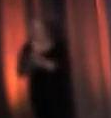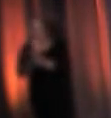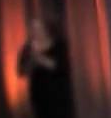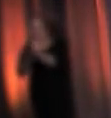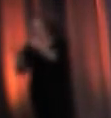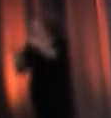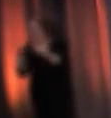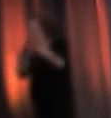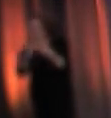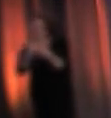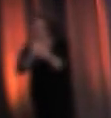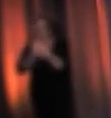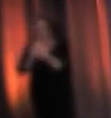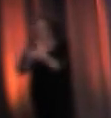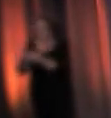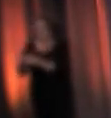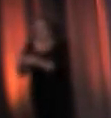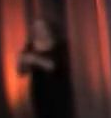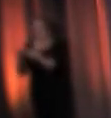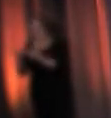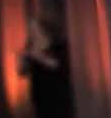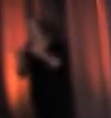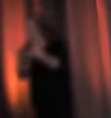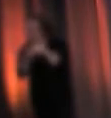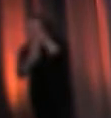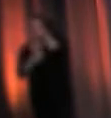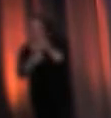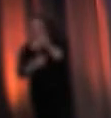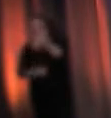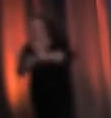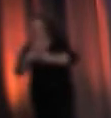aimed at both the community of creators and the general arts audience.